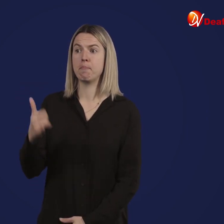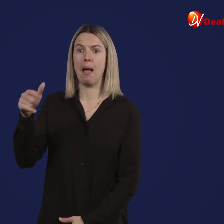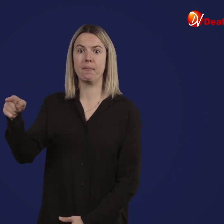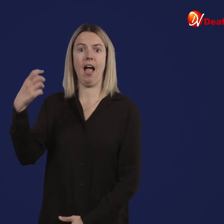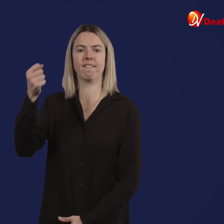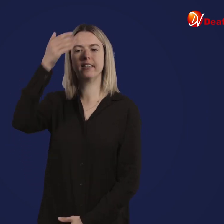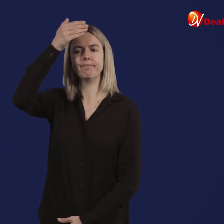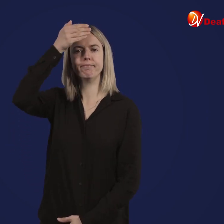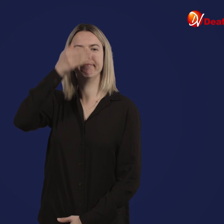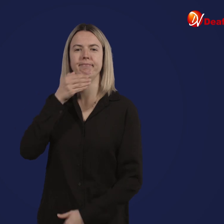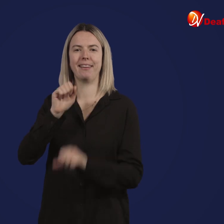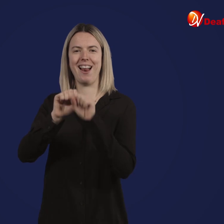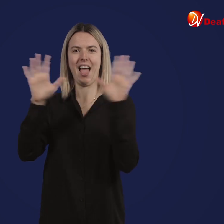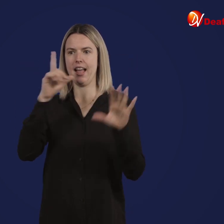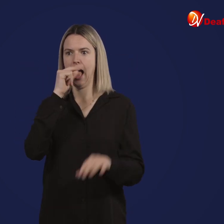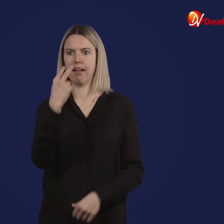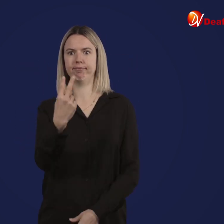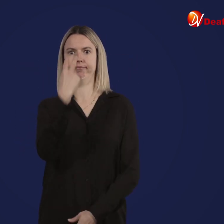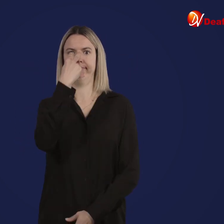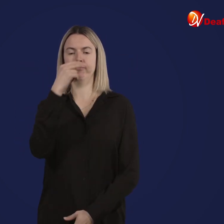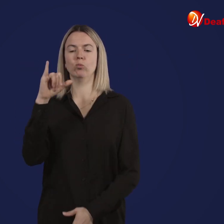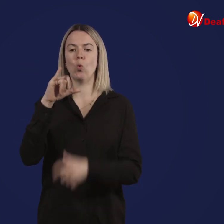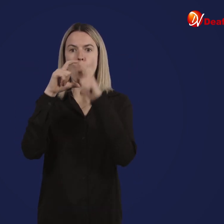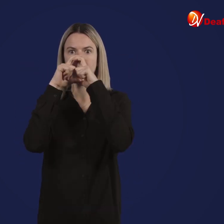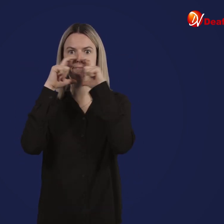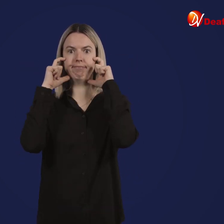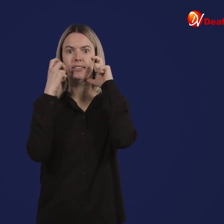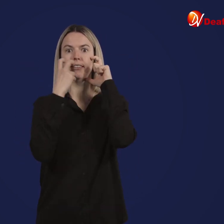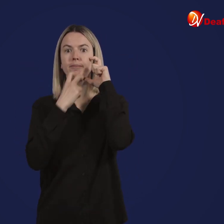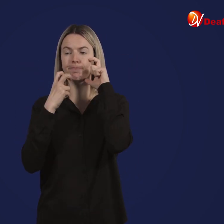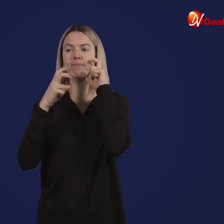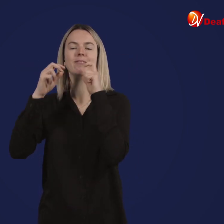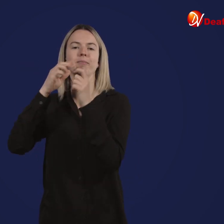There are speech-to-text apps available to facilitate communication where the person refuses to remove their mask.